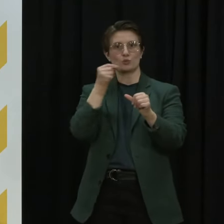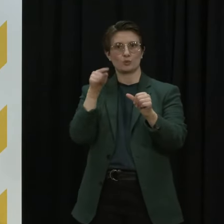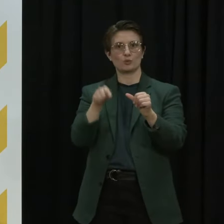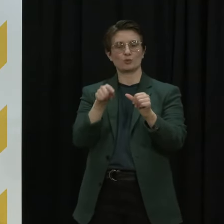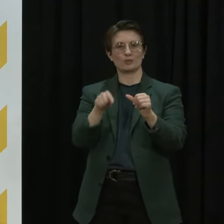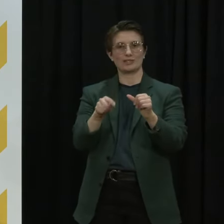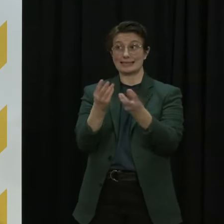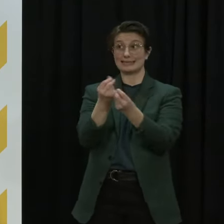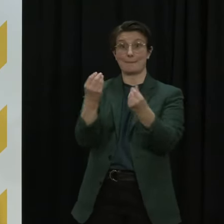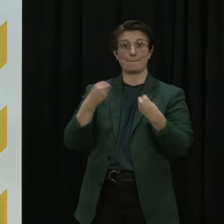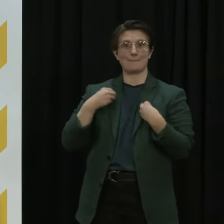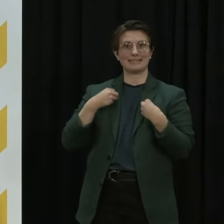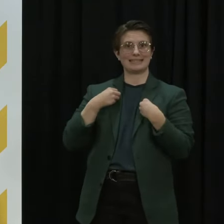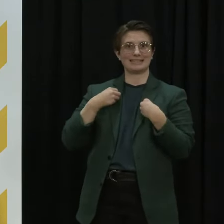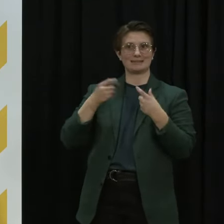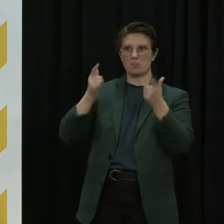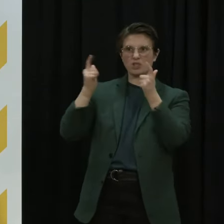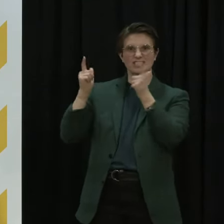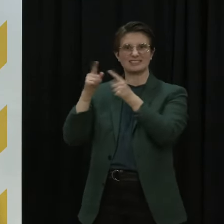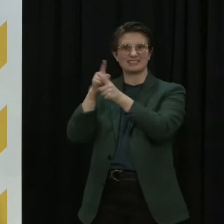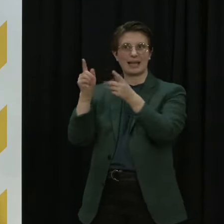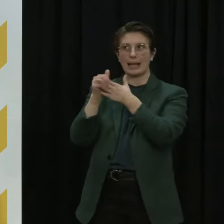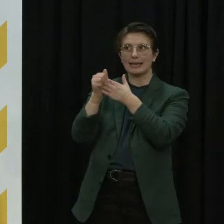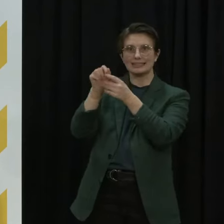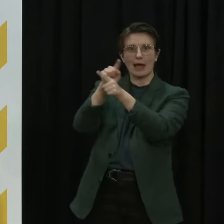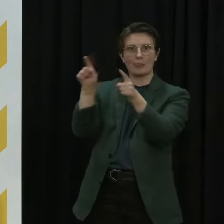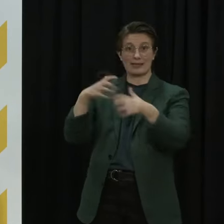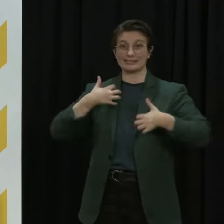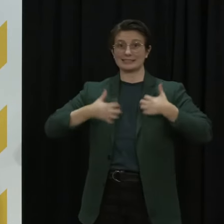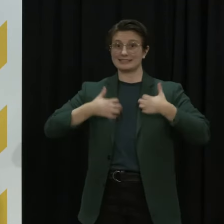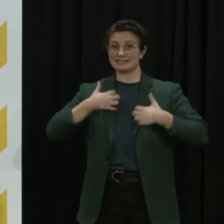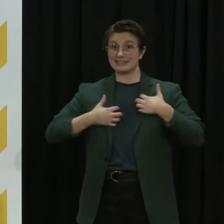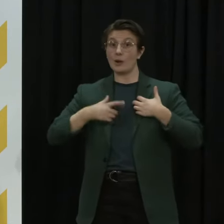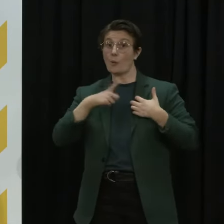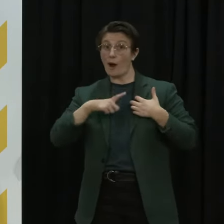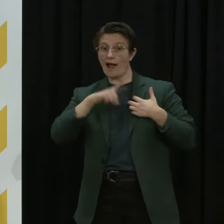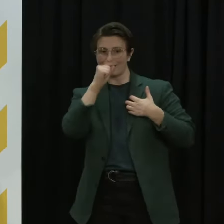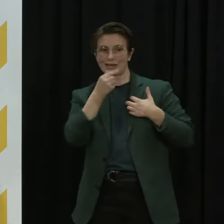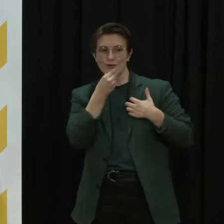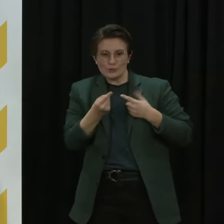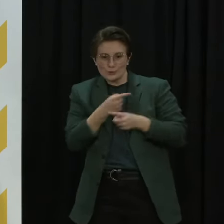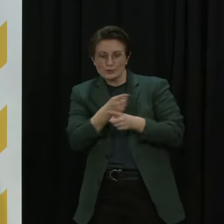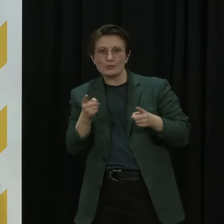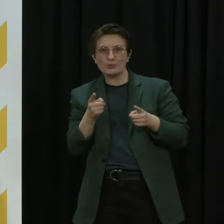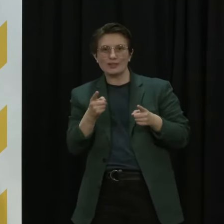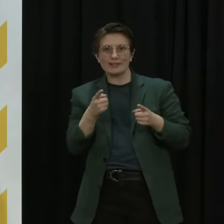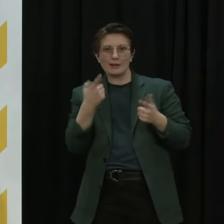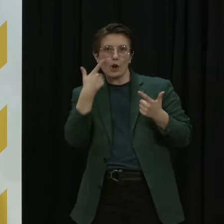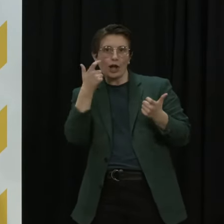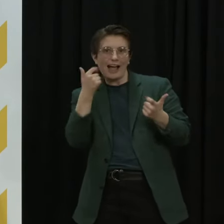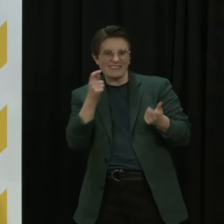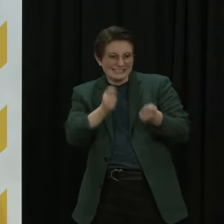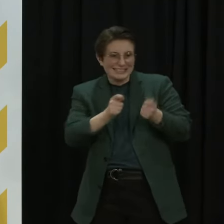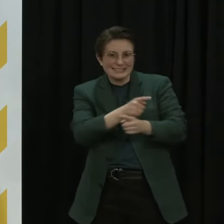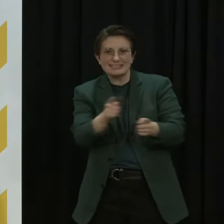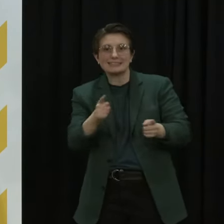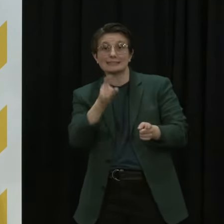a way that will work both were my best.